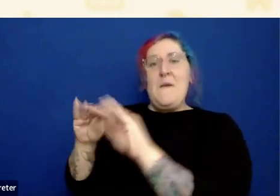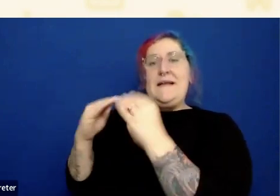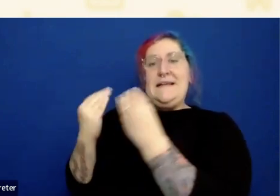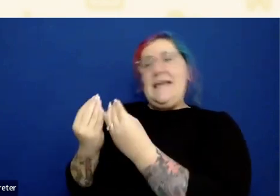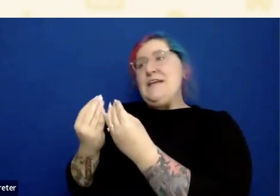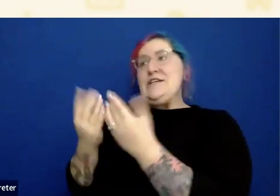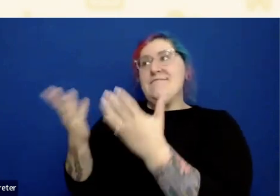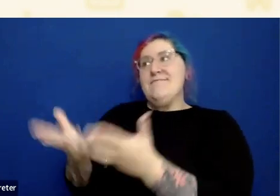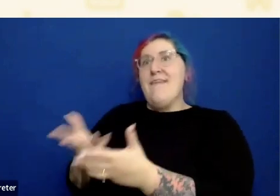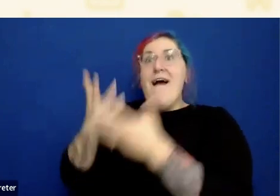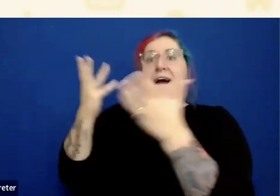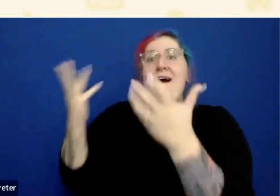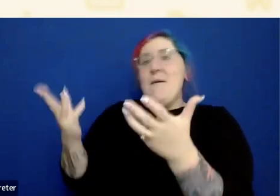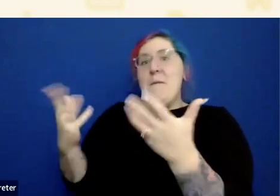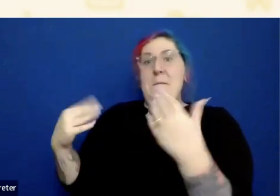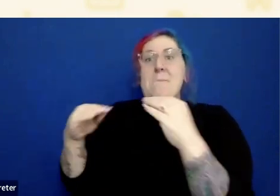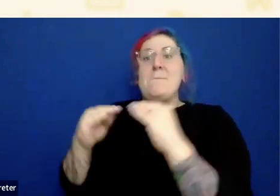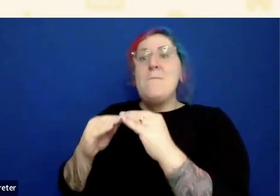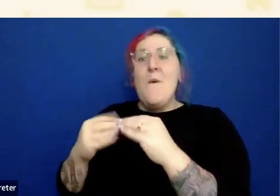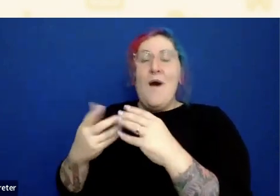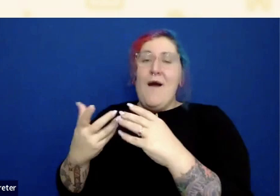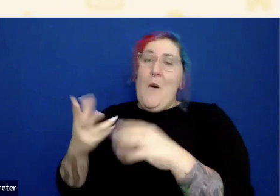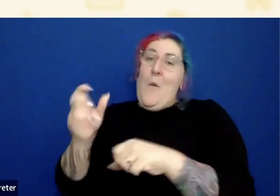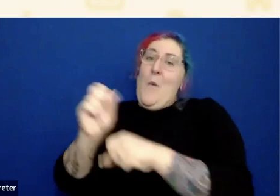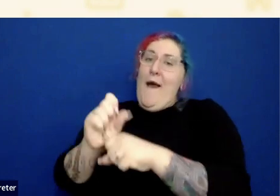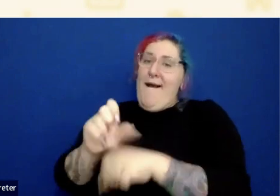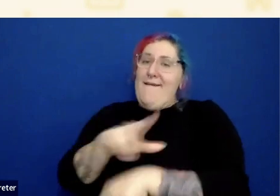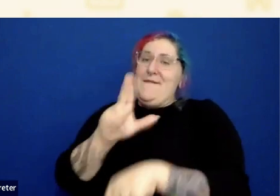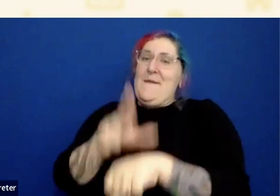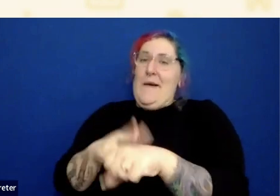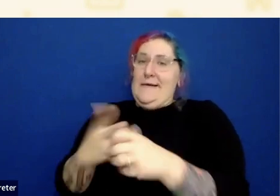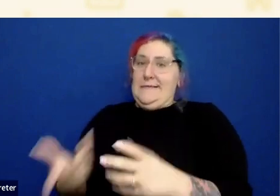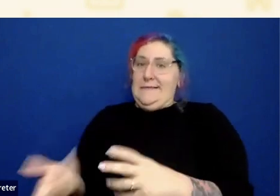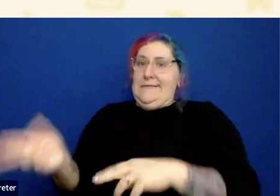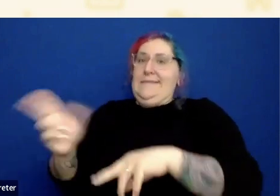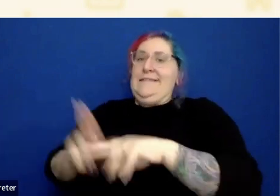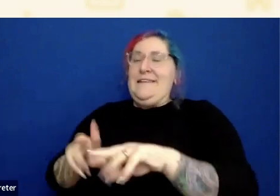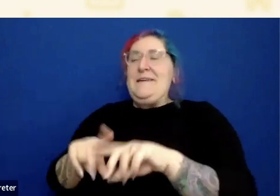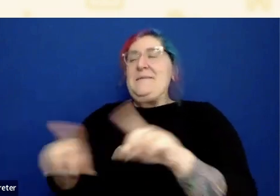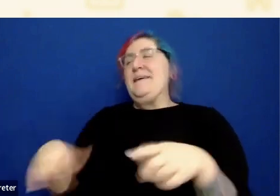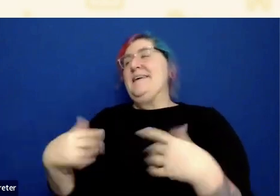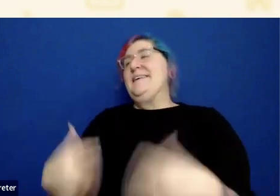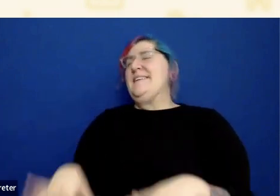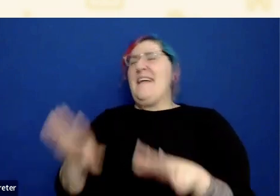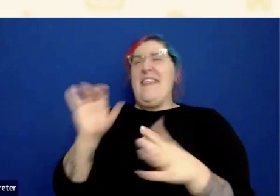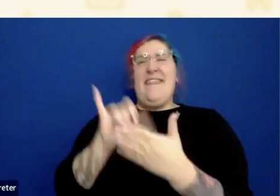You're adding to our workload there, Joe, but no, that's so important too.